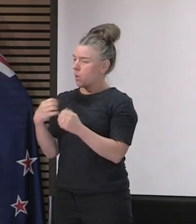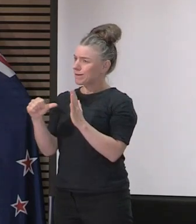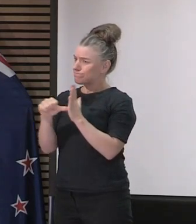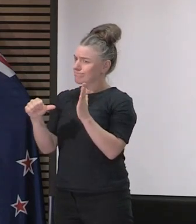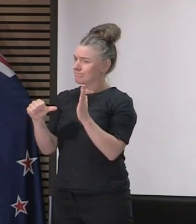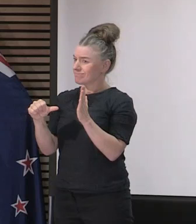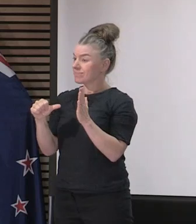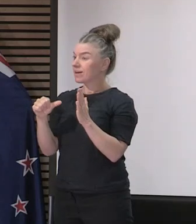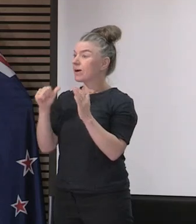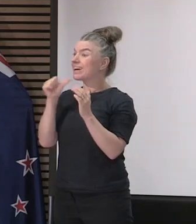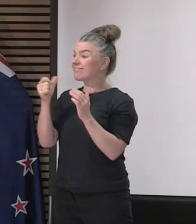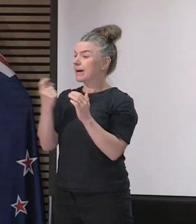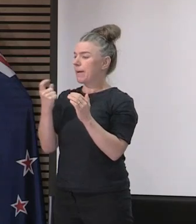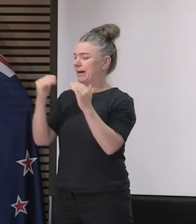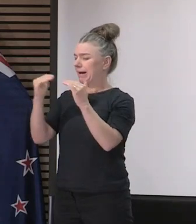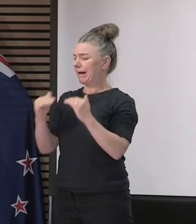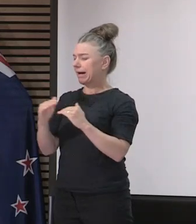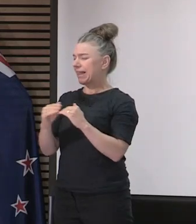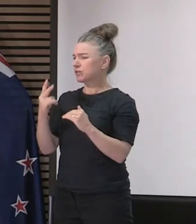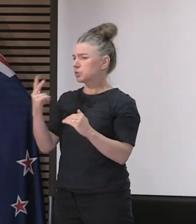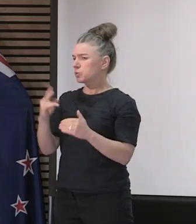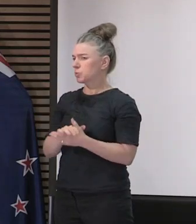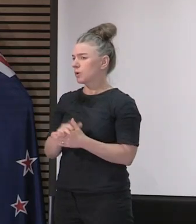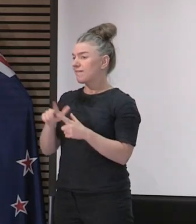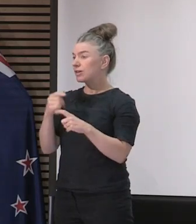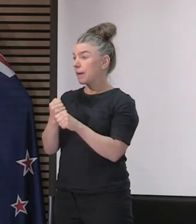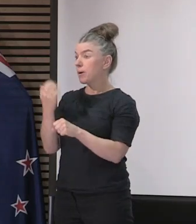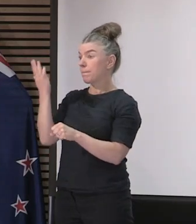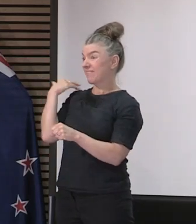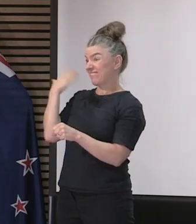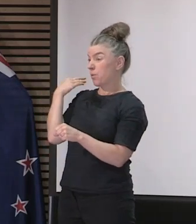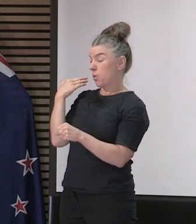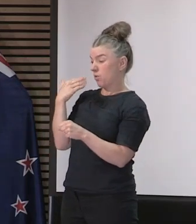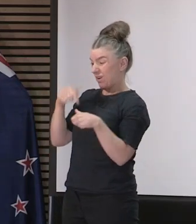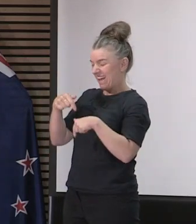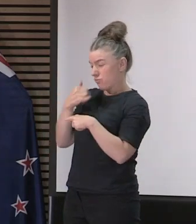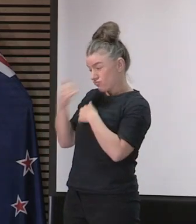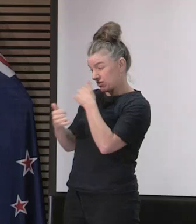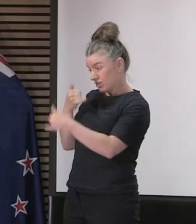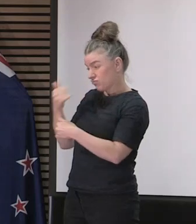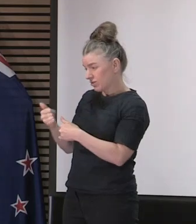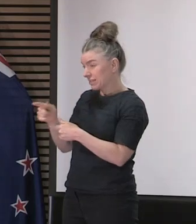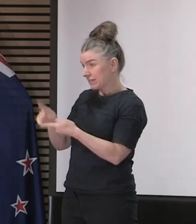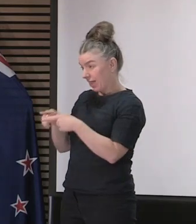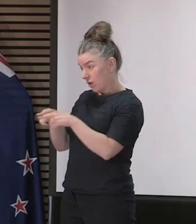looking at as to whether they need to be strengthened as we